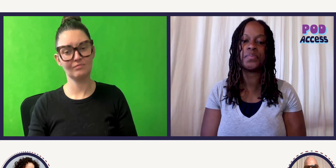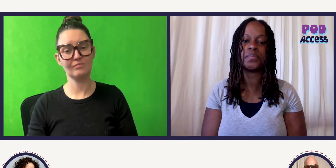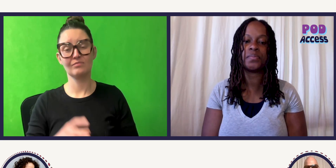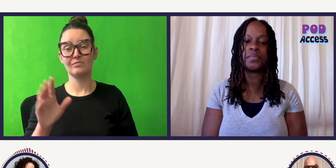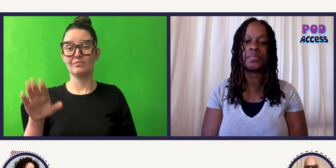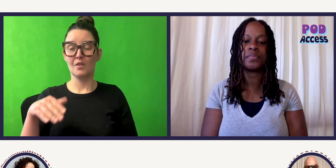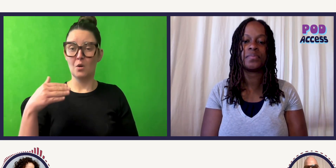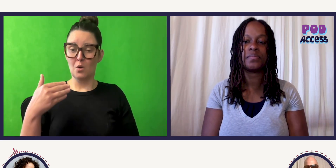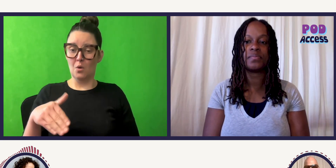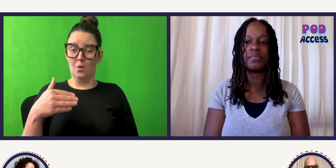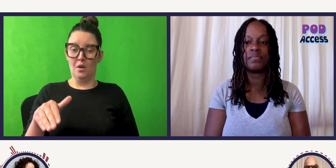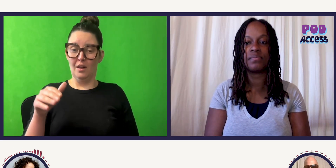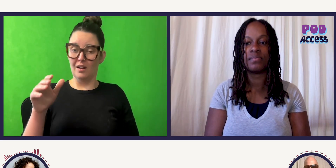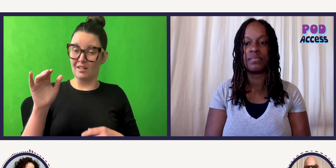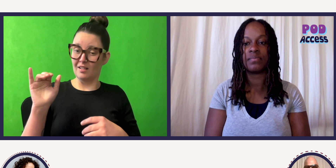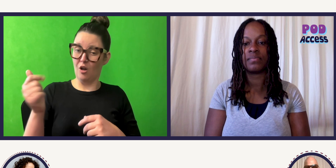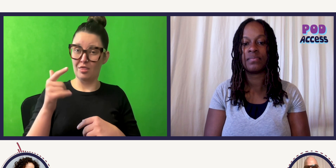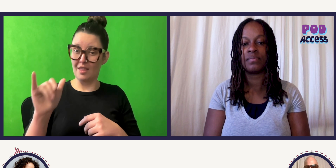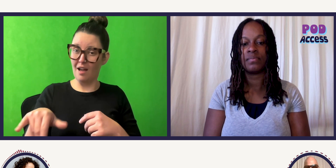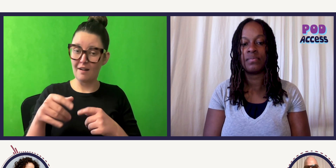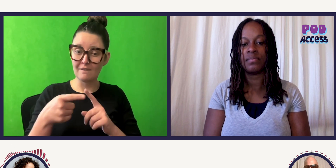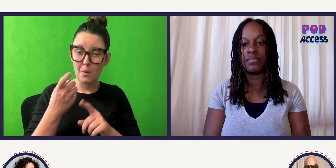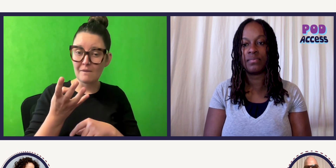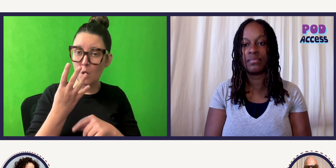Wow, all that from four words, ten syllables?